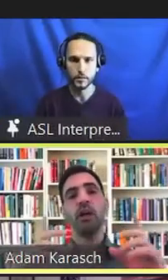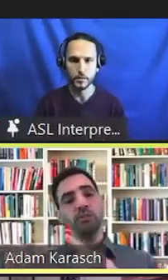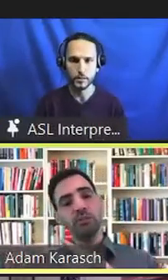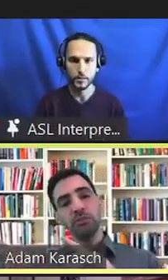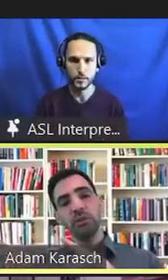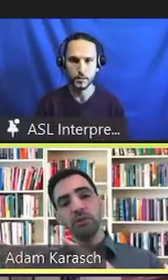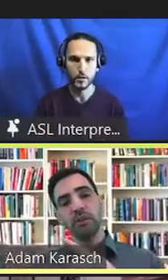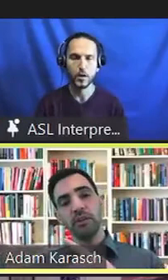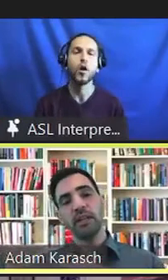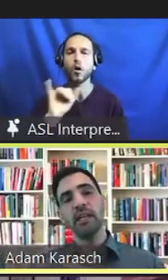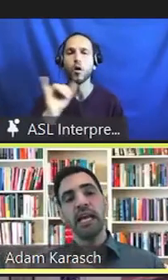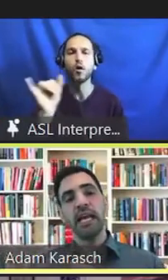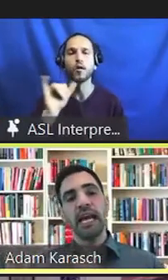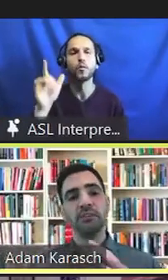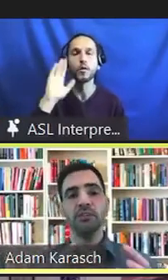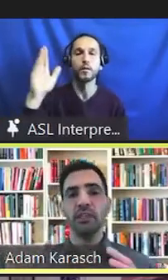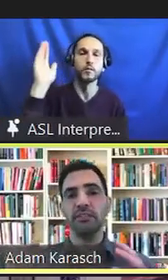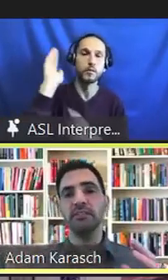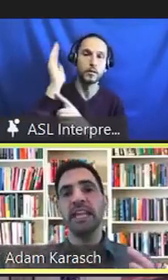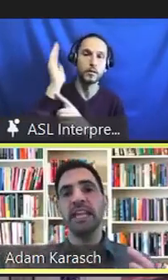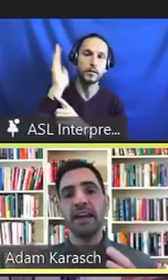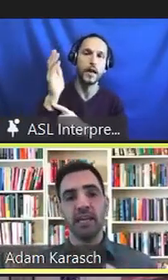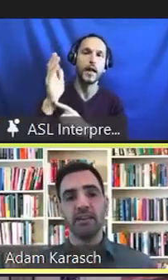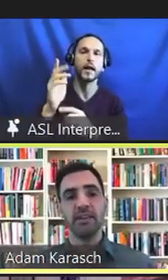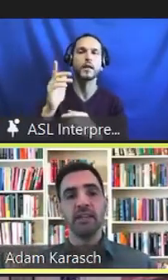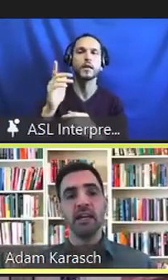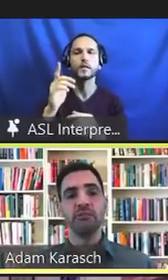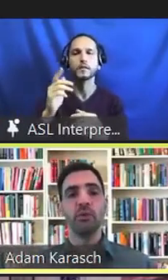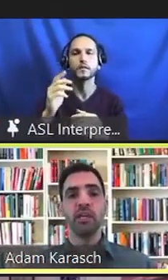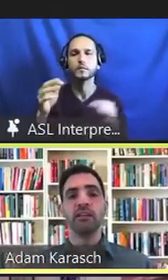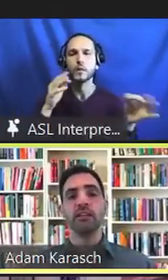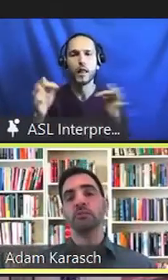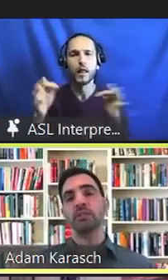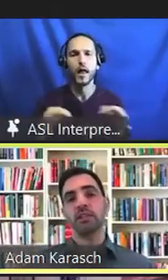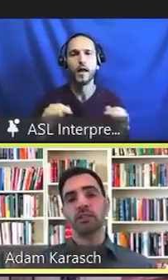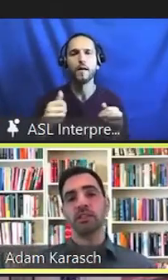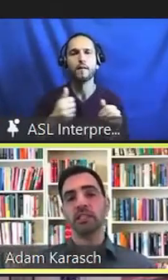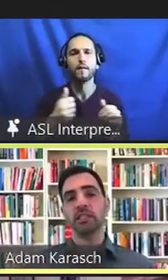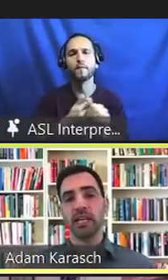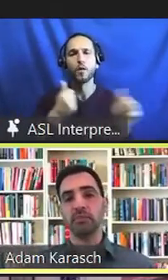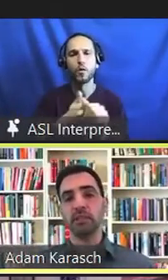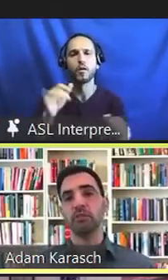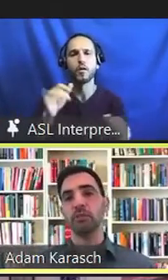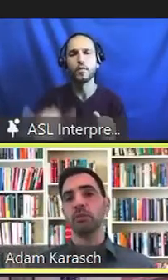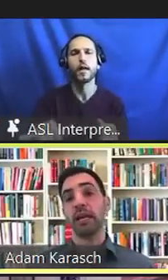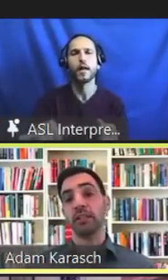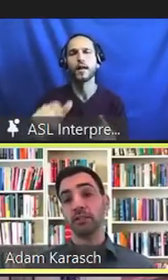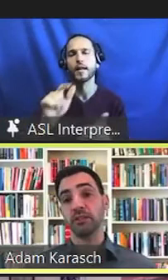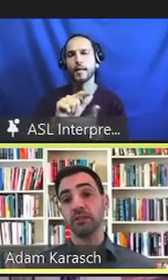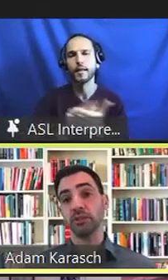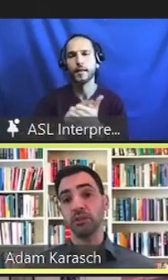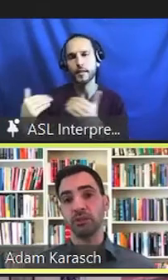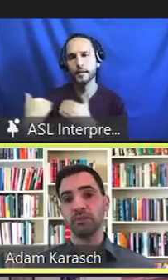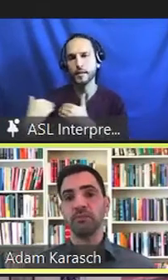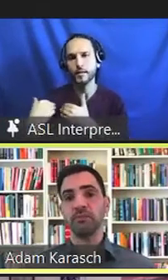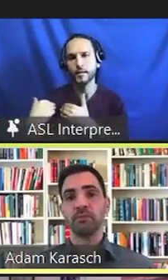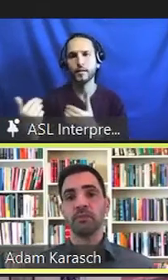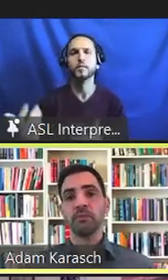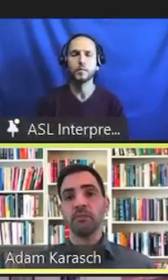But we'll also be presenting how to kind of navigate avoiding these potential legal liabilities with practical solutions.